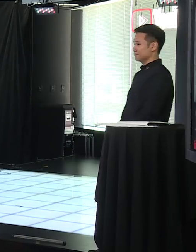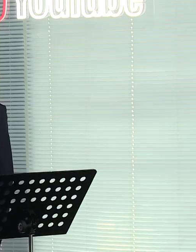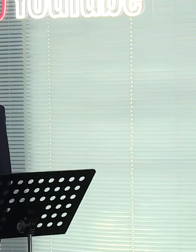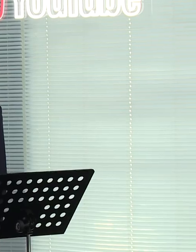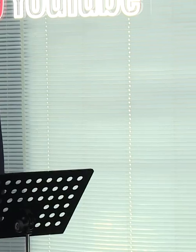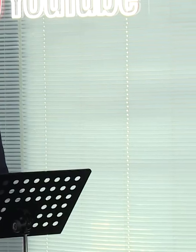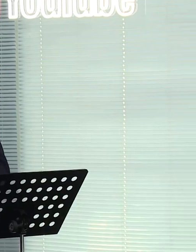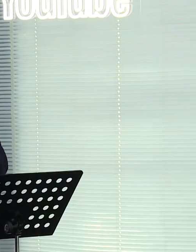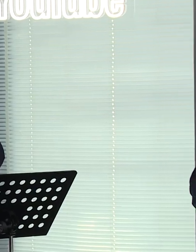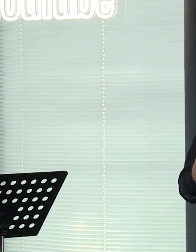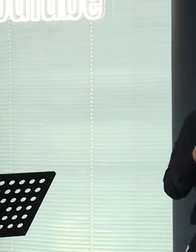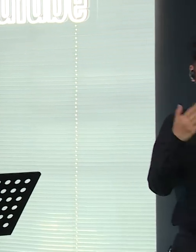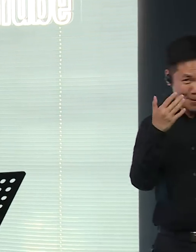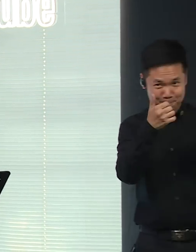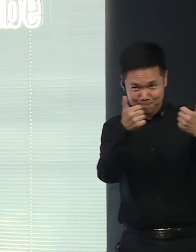Thank you.